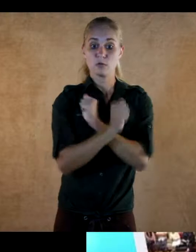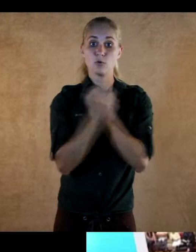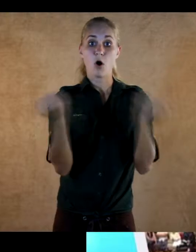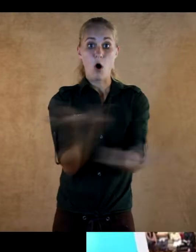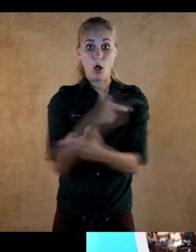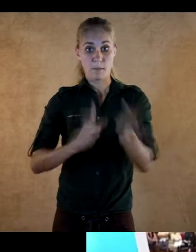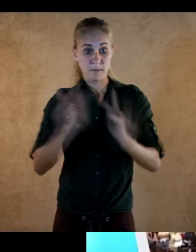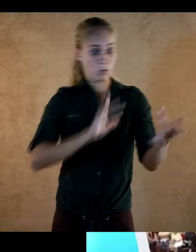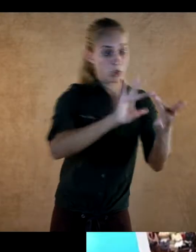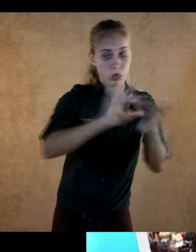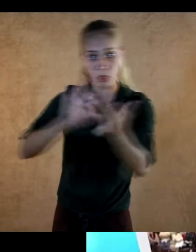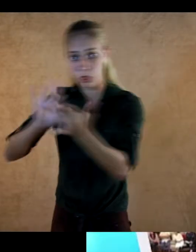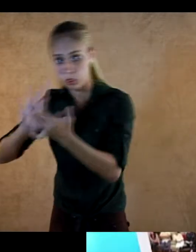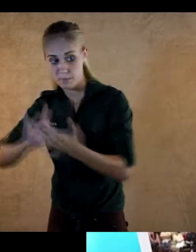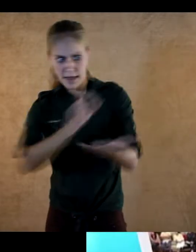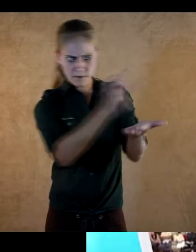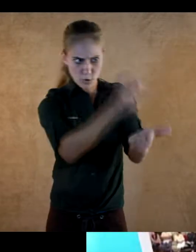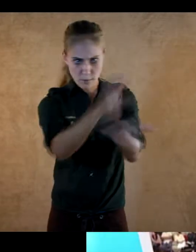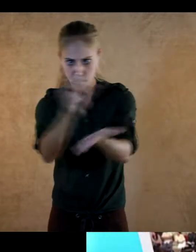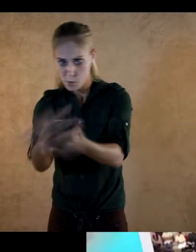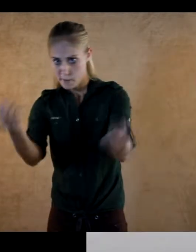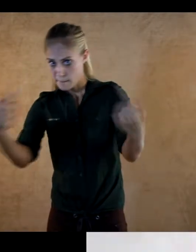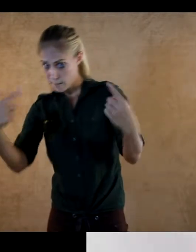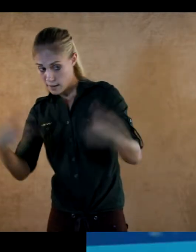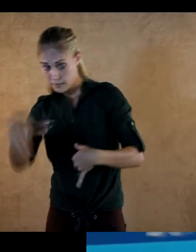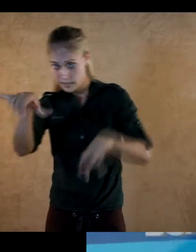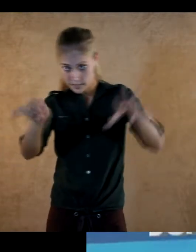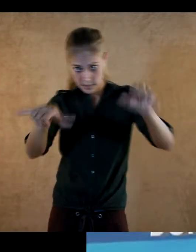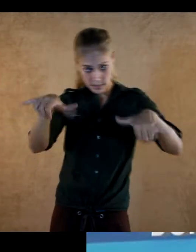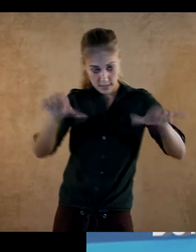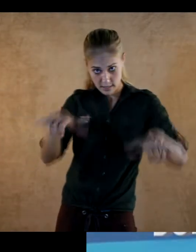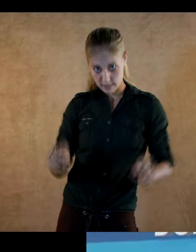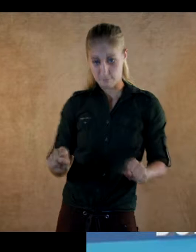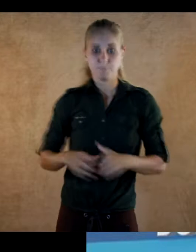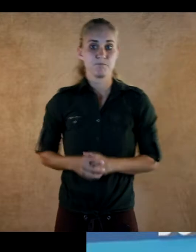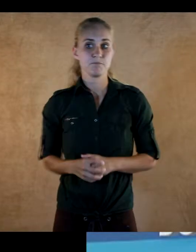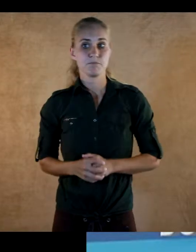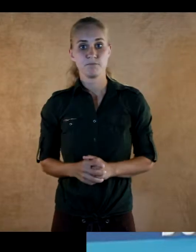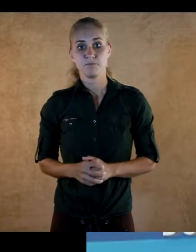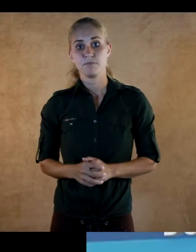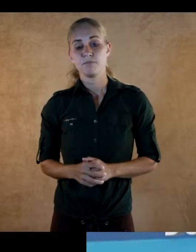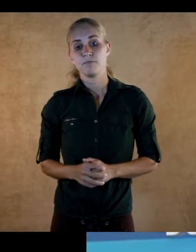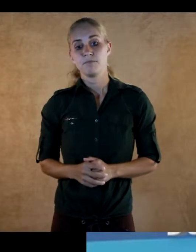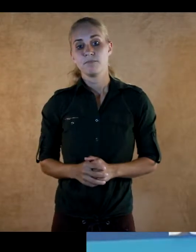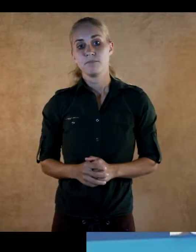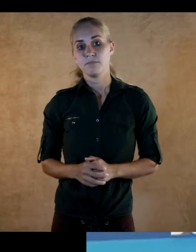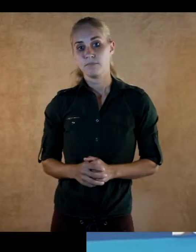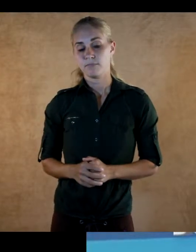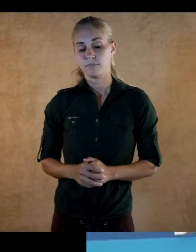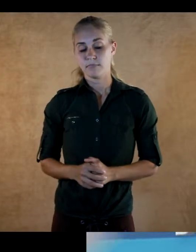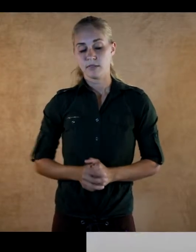and be sure to follow up and confirm with those that are coming.